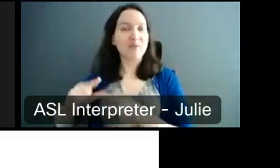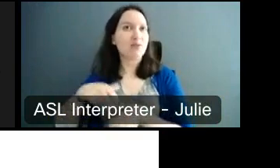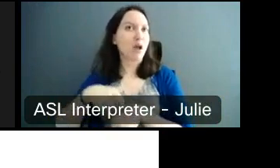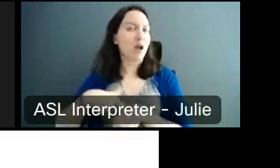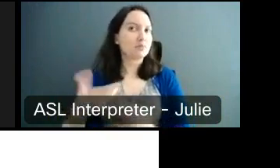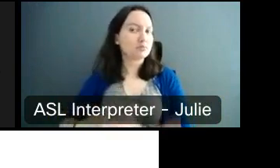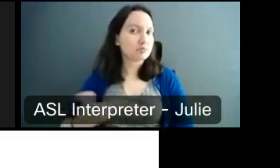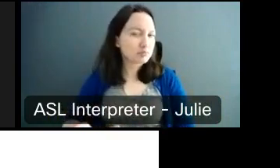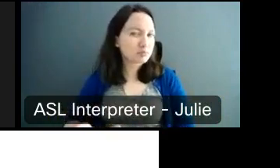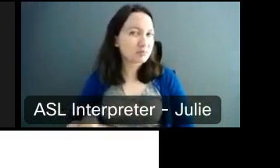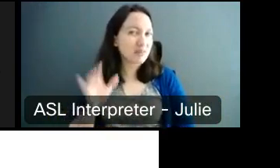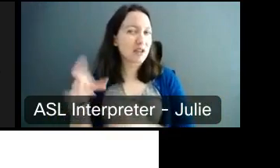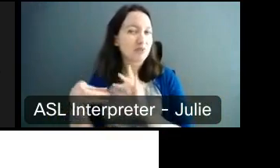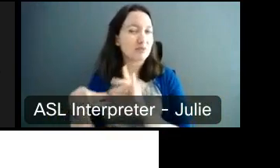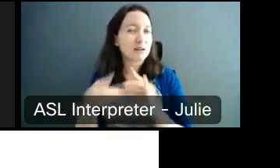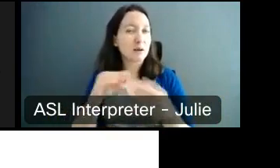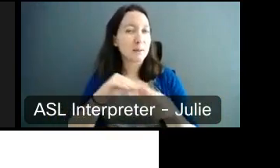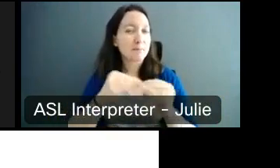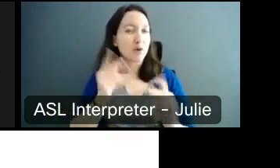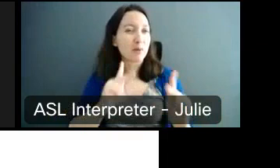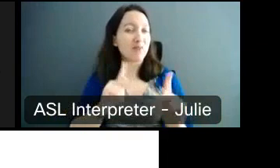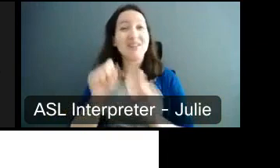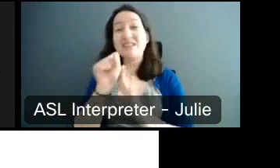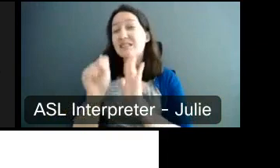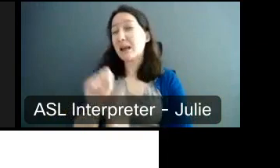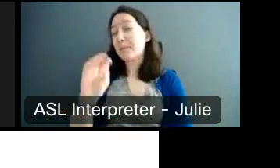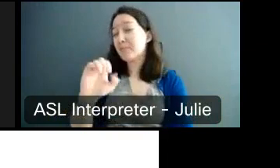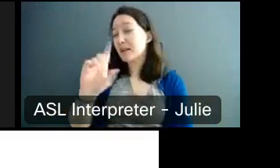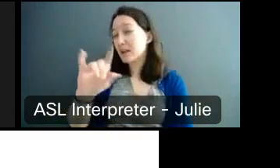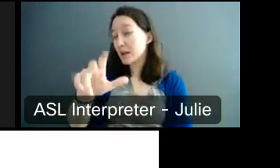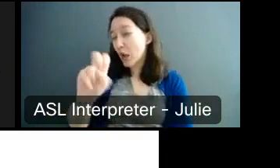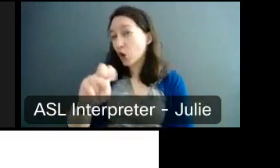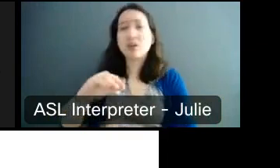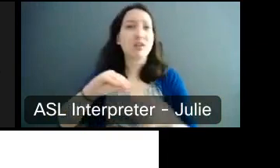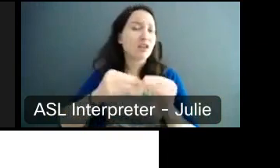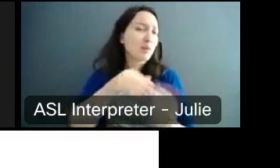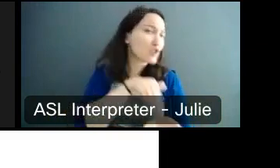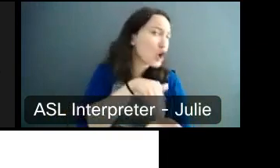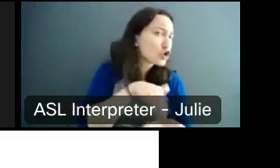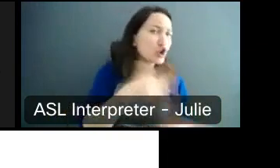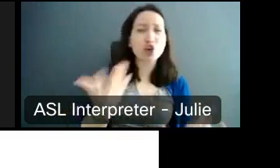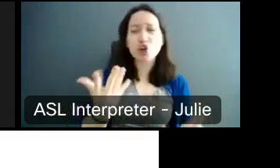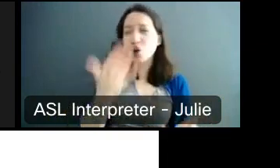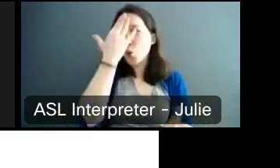Link to the number of people that have straight Medicare is that related to a number of providers? Why are we dropping? I guess we were.